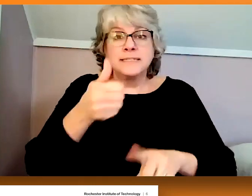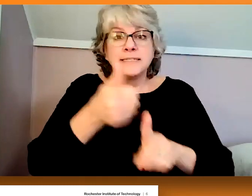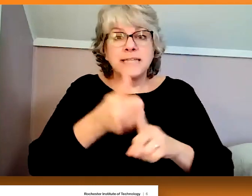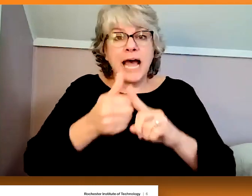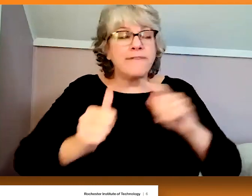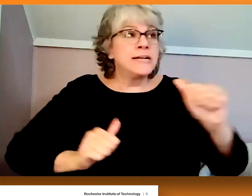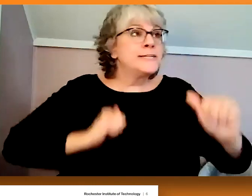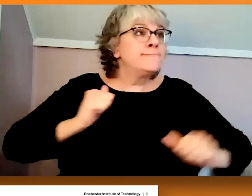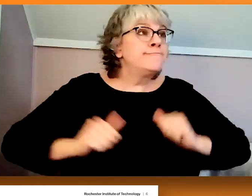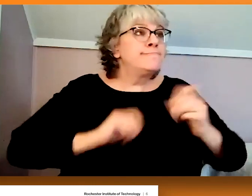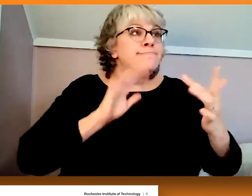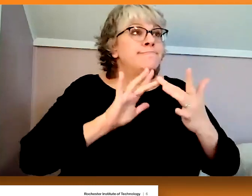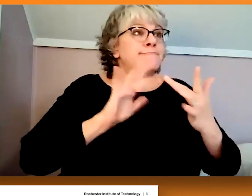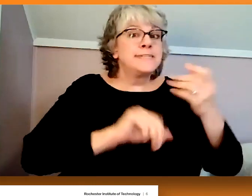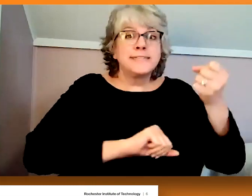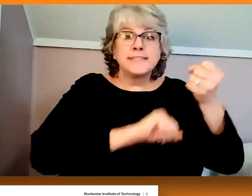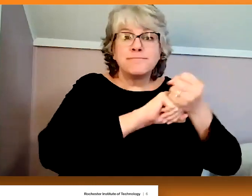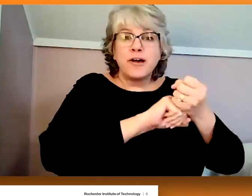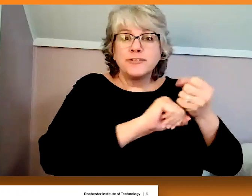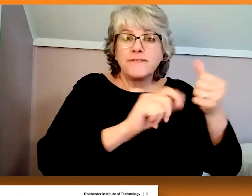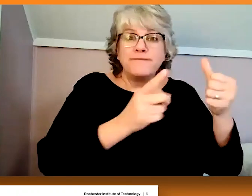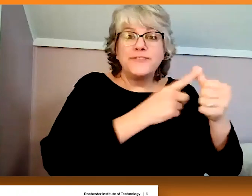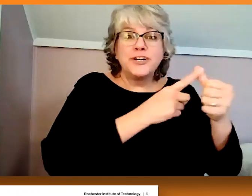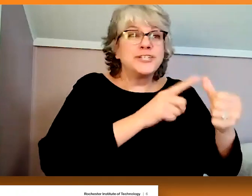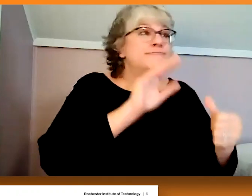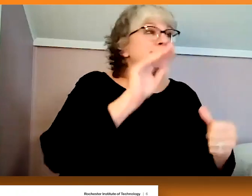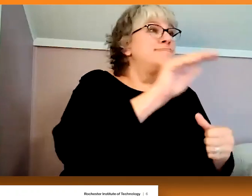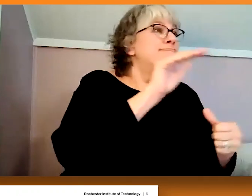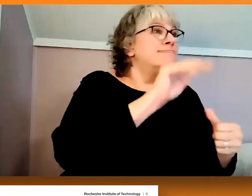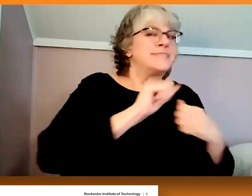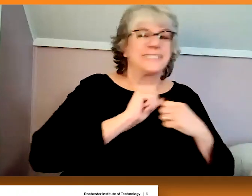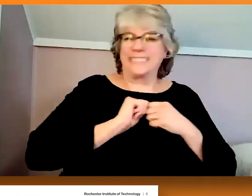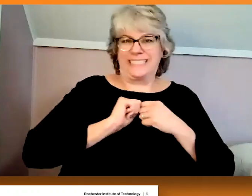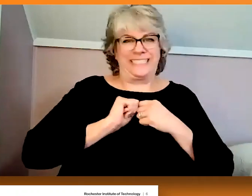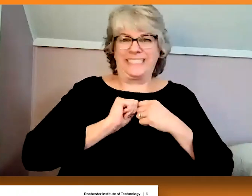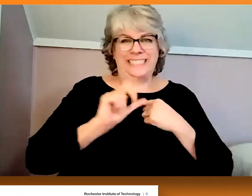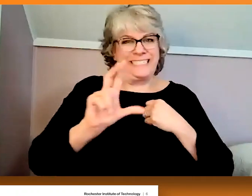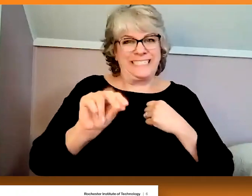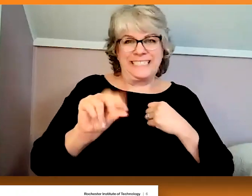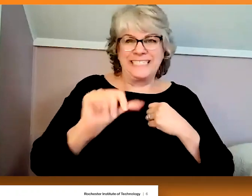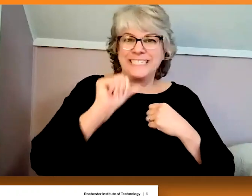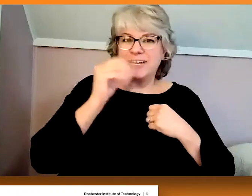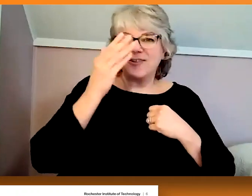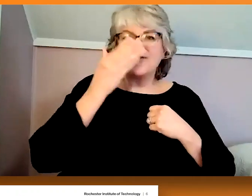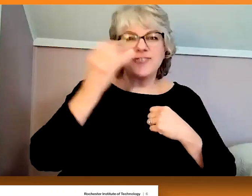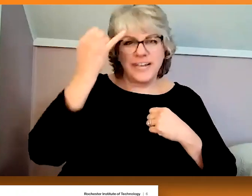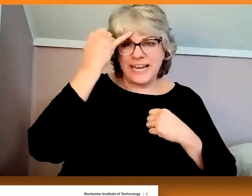You want to reach out to our Foundation Department first, and they can reach out to sponsors